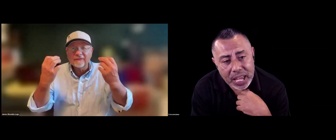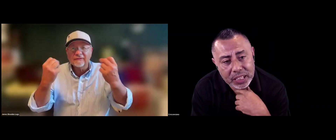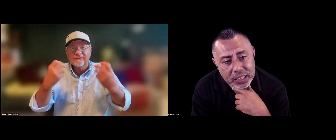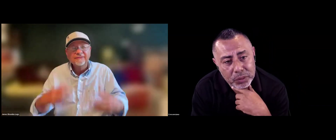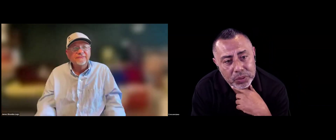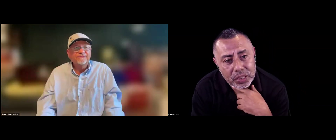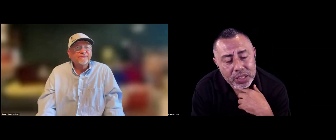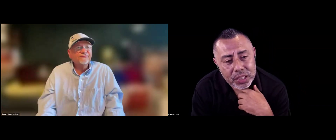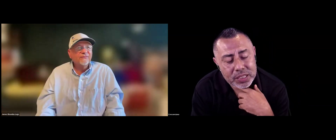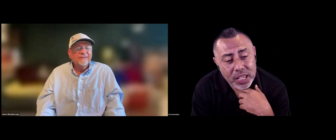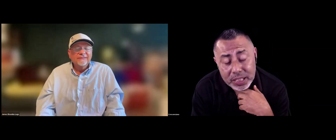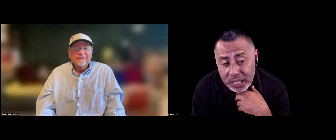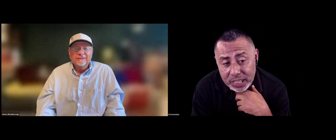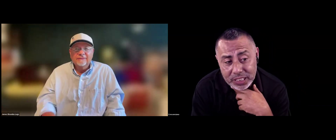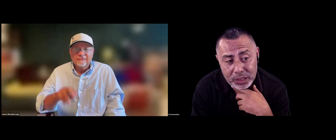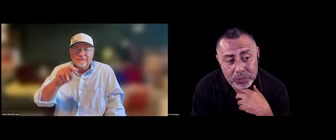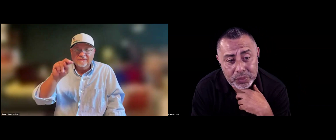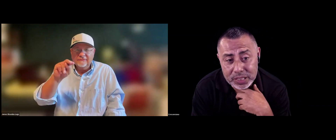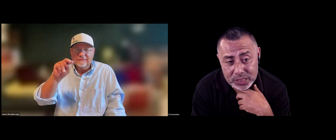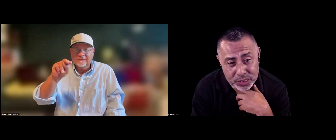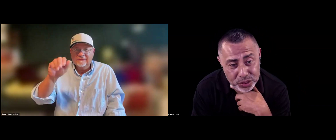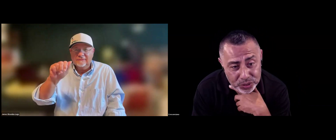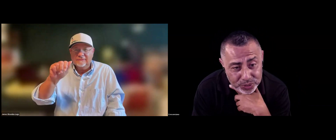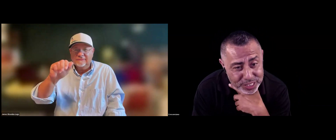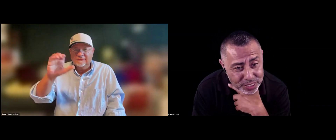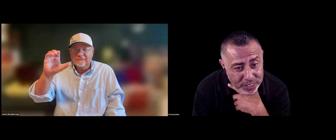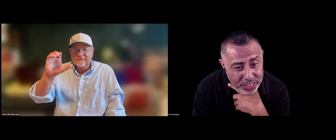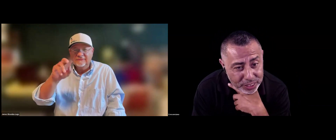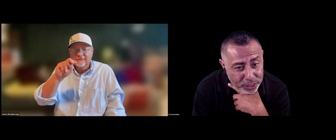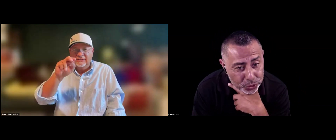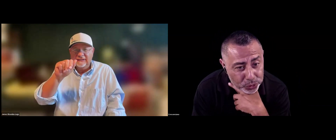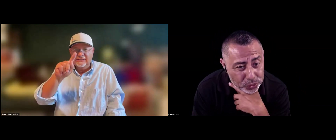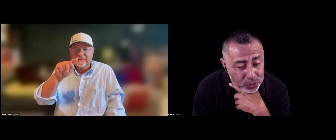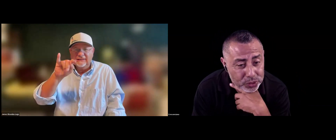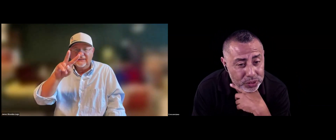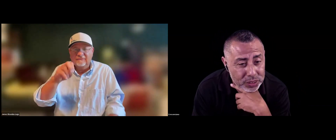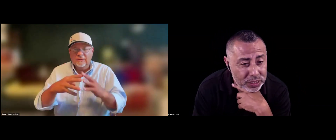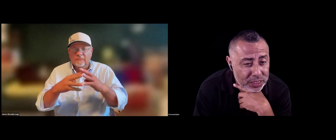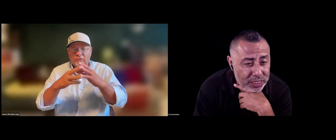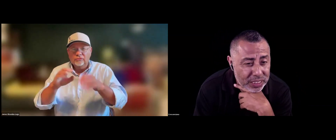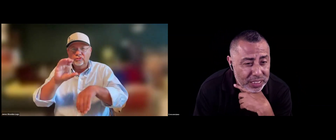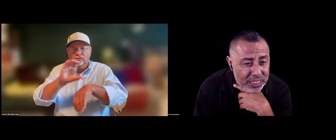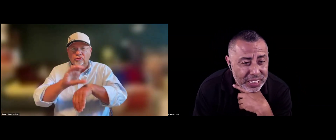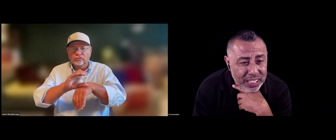There's a hand game, a sign hand game that exists too. I saw that there too.